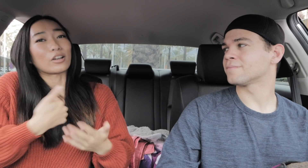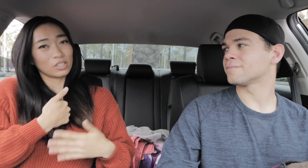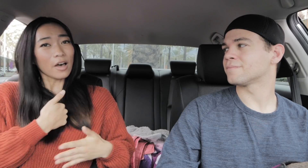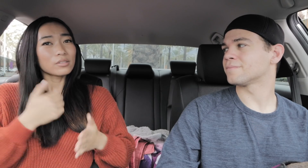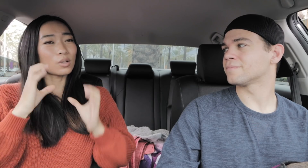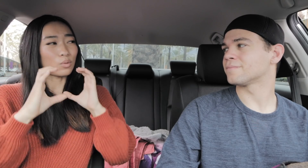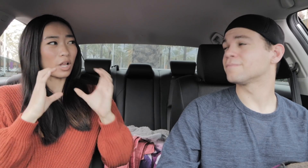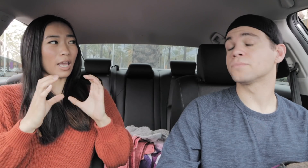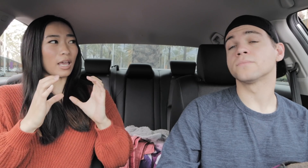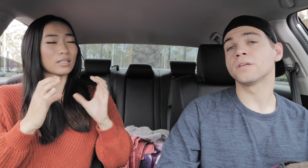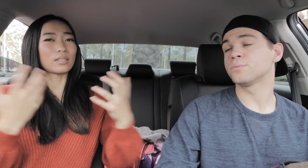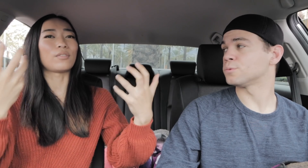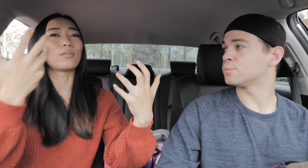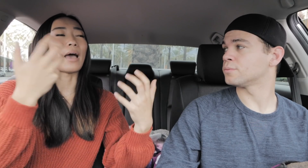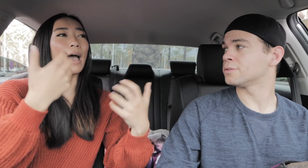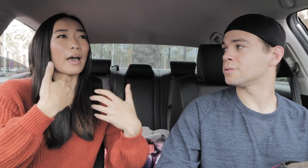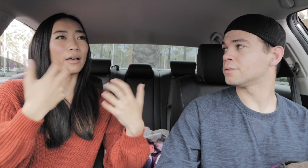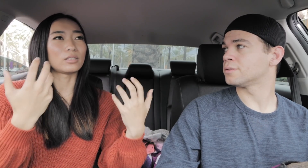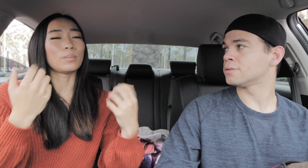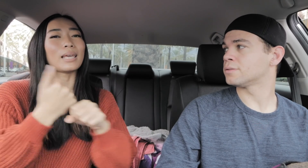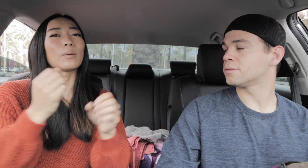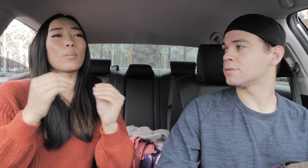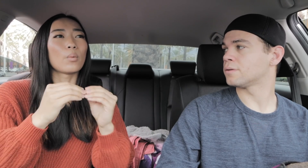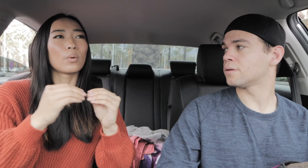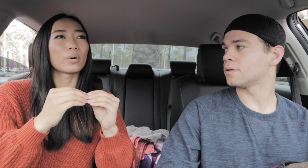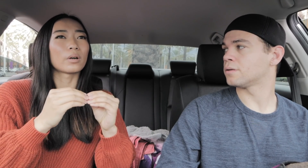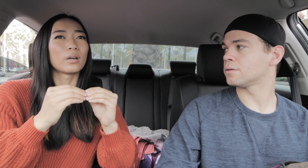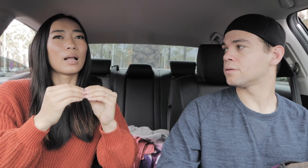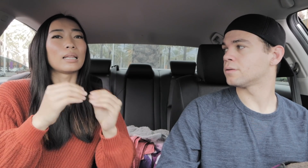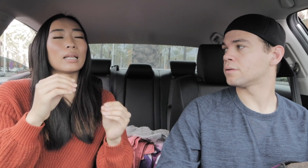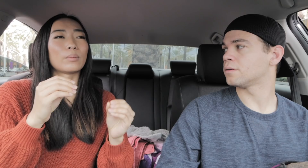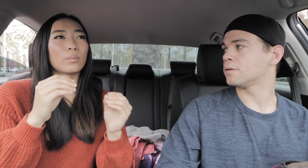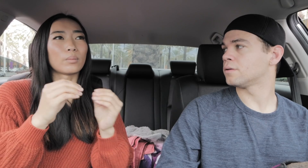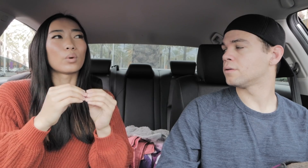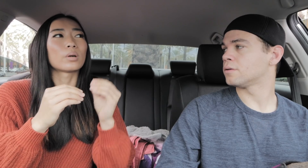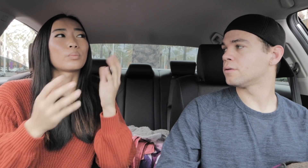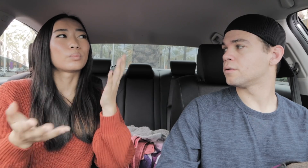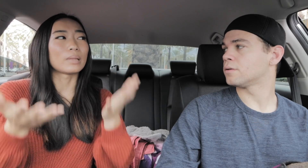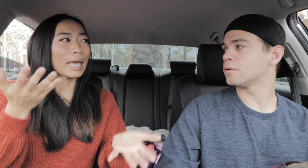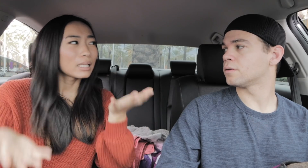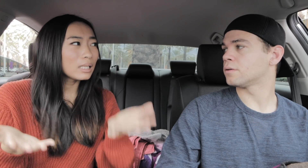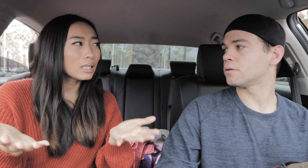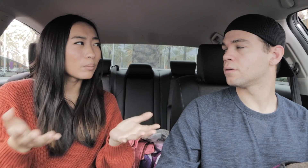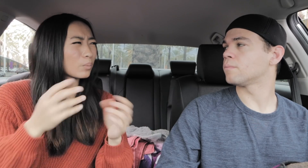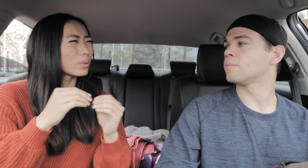ourselves communicate to to make it more more likely?